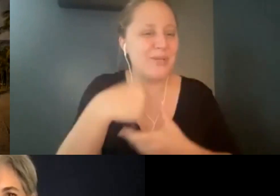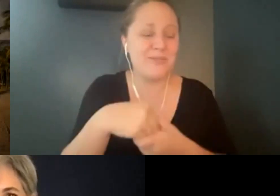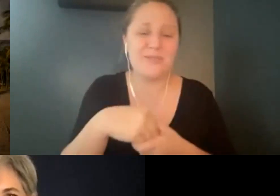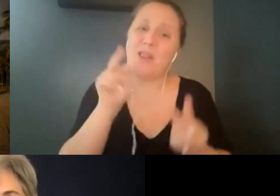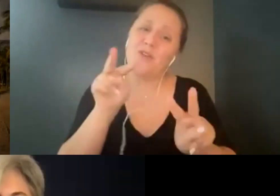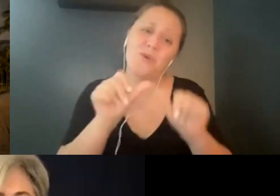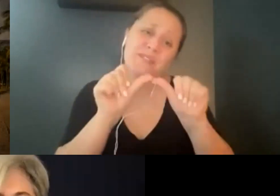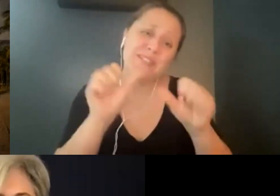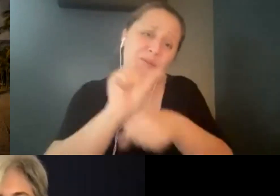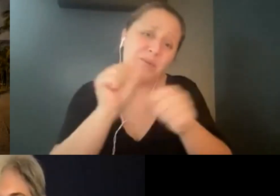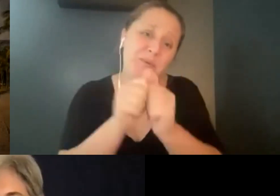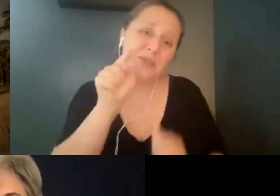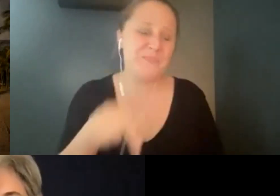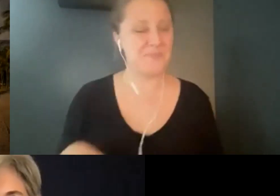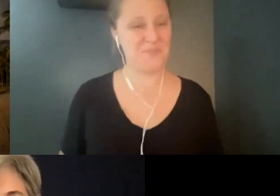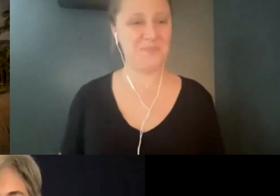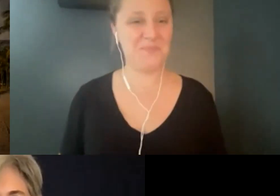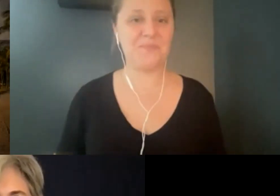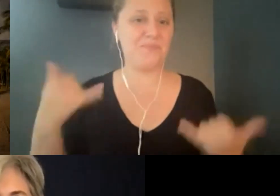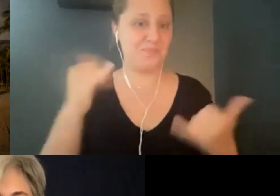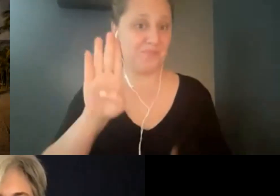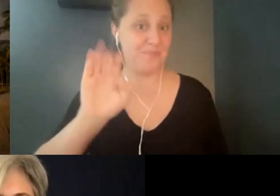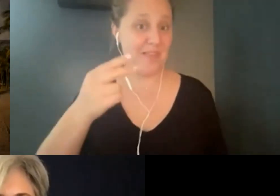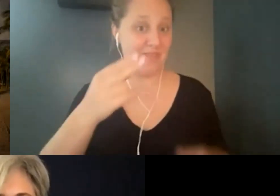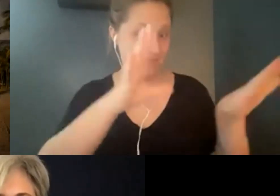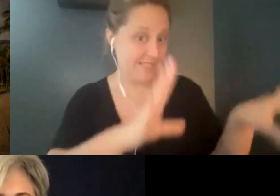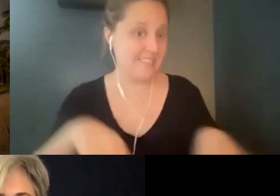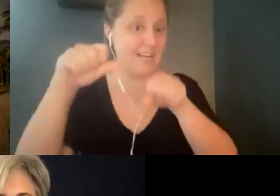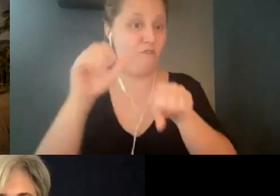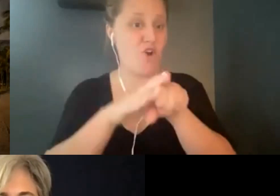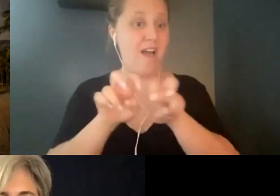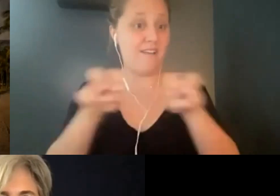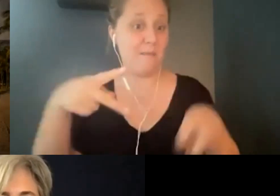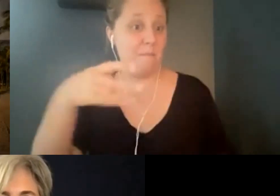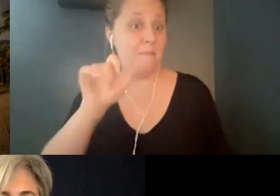So, I'll let Beth take over on the panel and introduce our panelists.